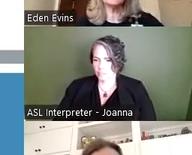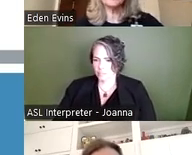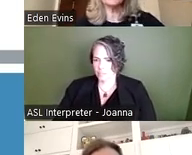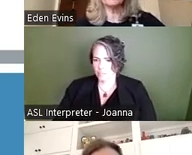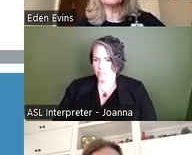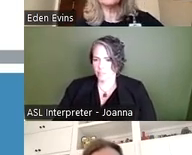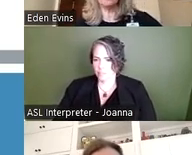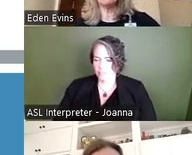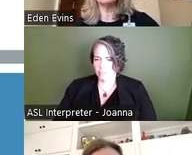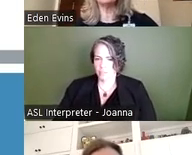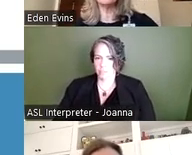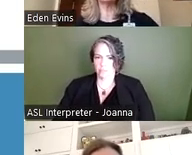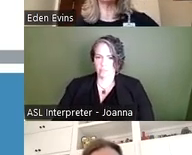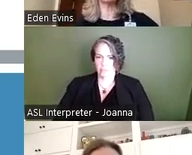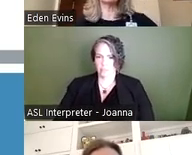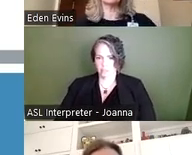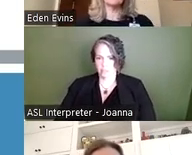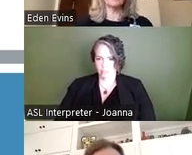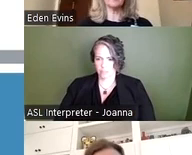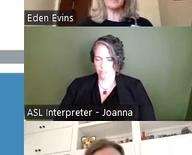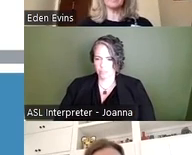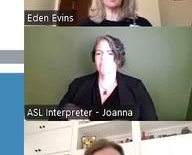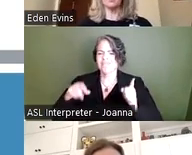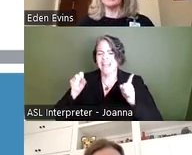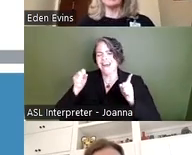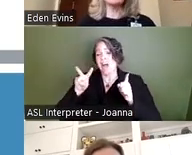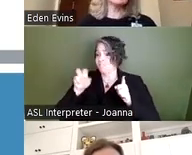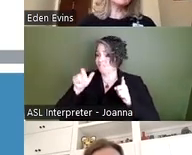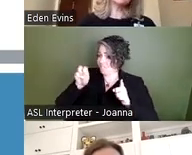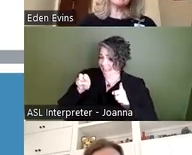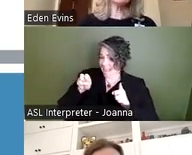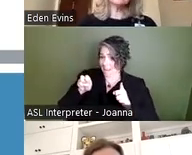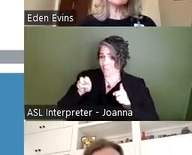but they're certainly less harmful than smoked tobacco and Zyns may be less